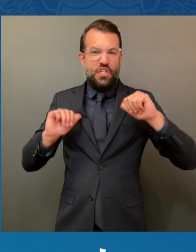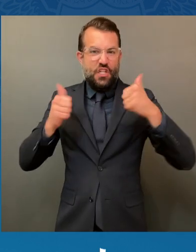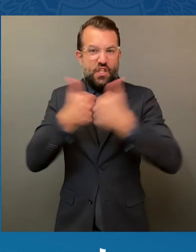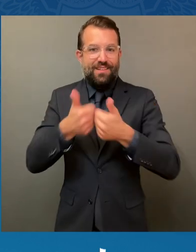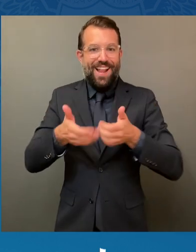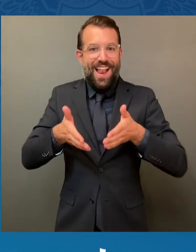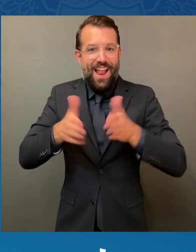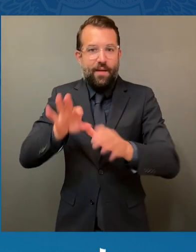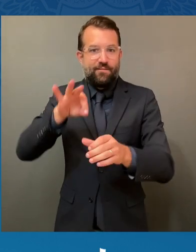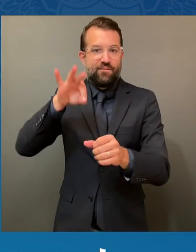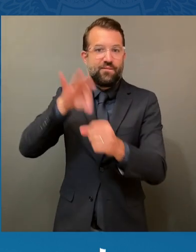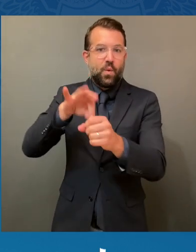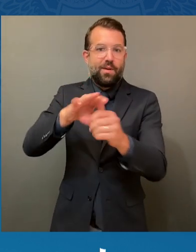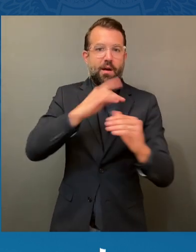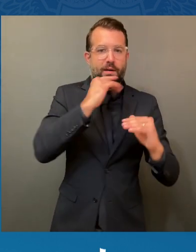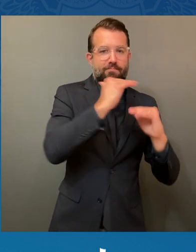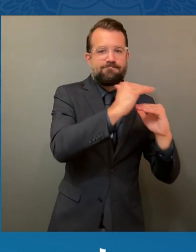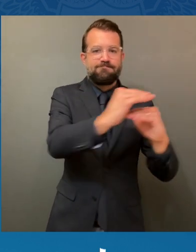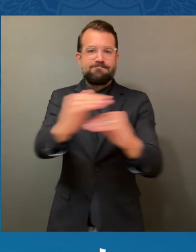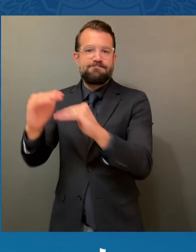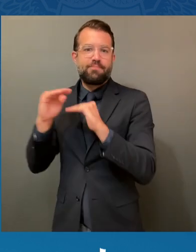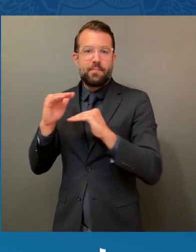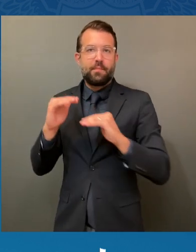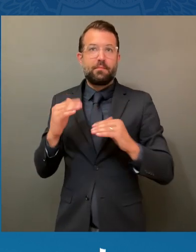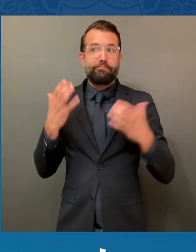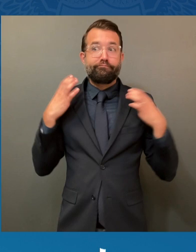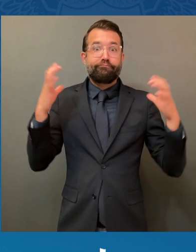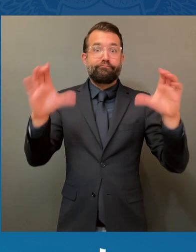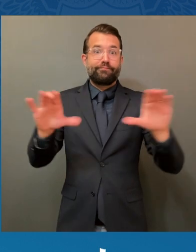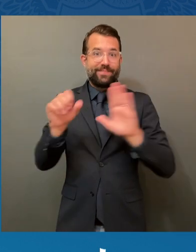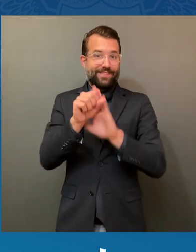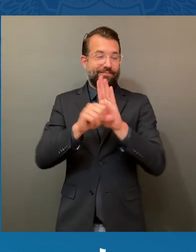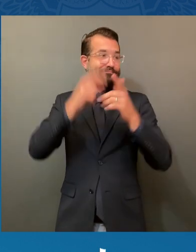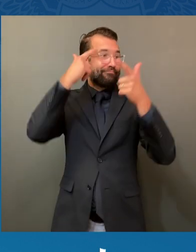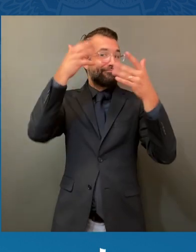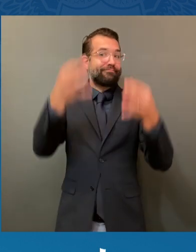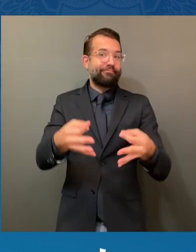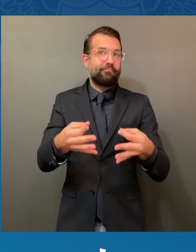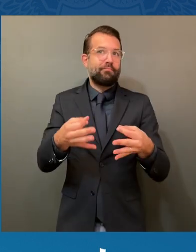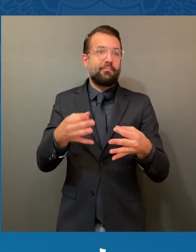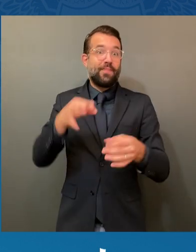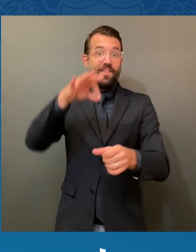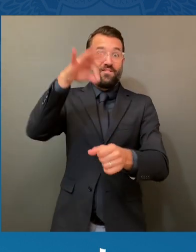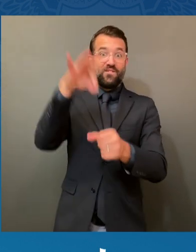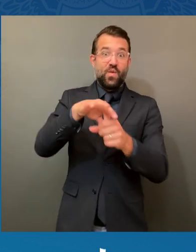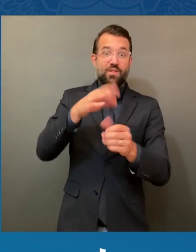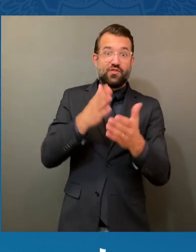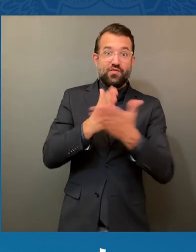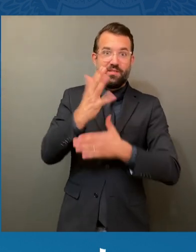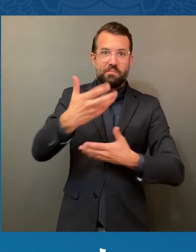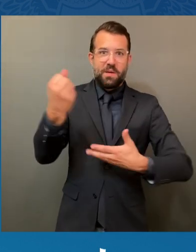"Return it to the states; let the voters there decide" -- while laws are being passed to ban drop boxes